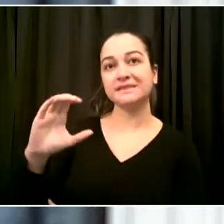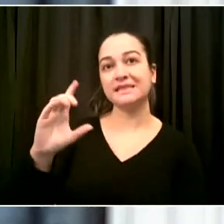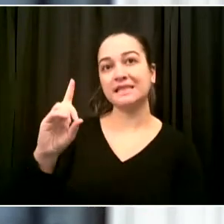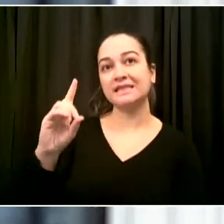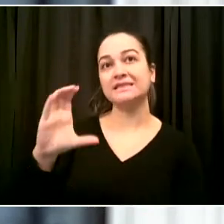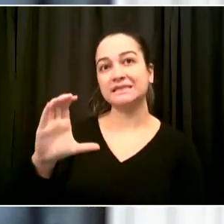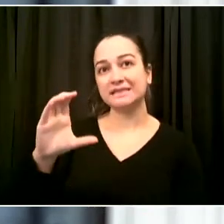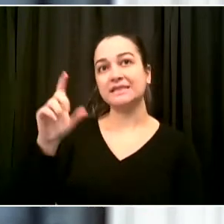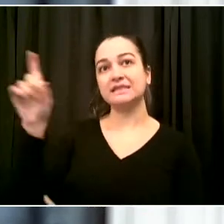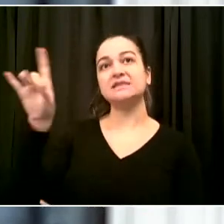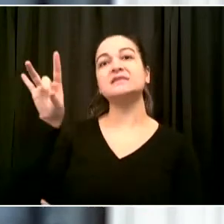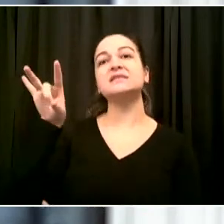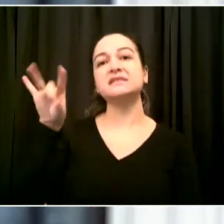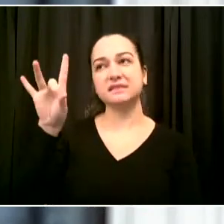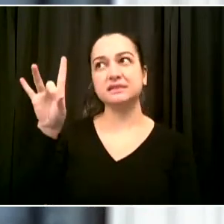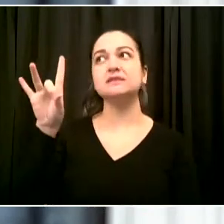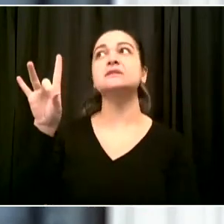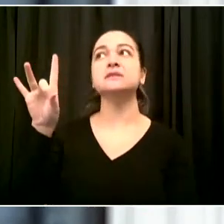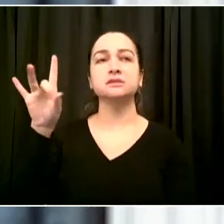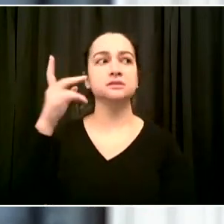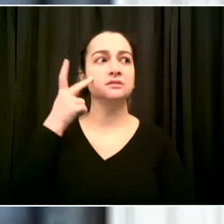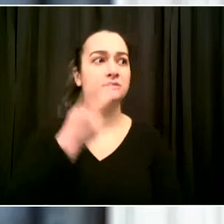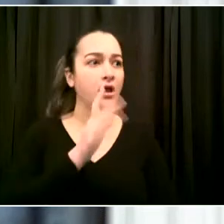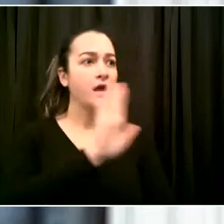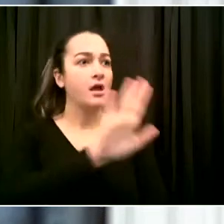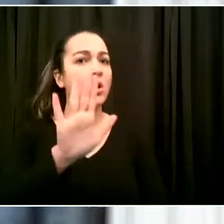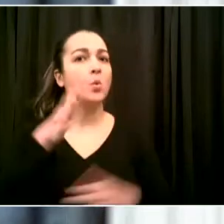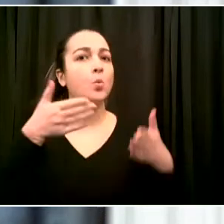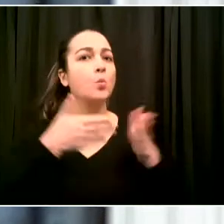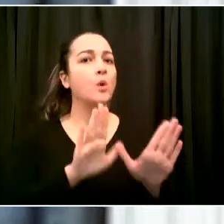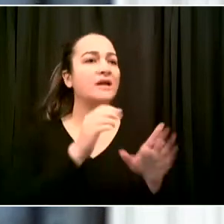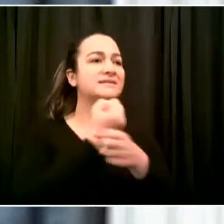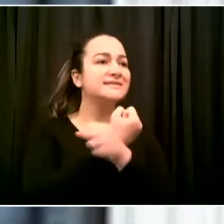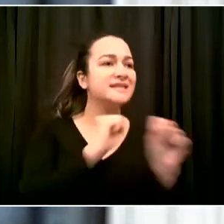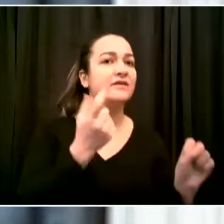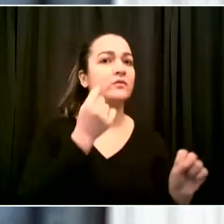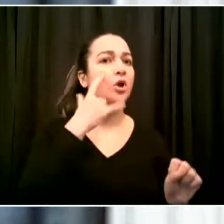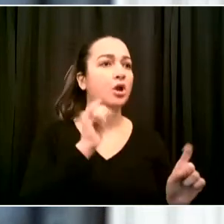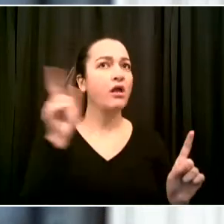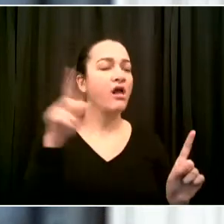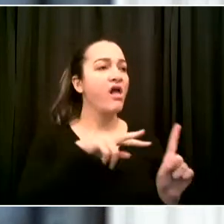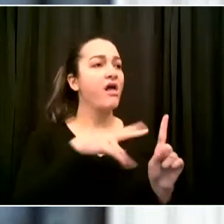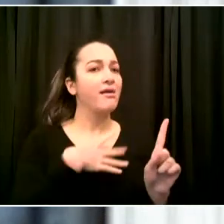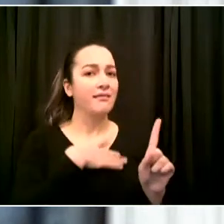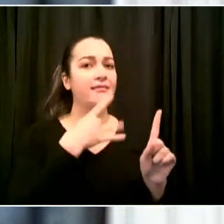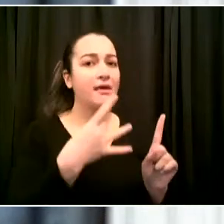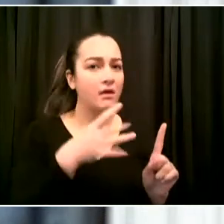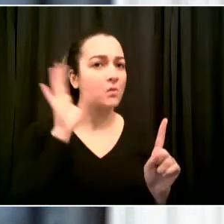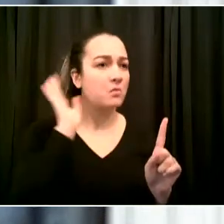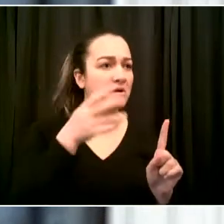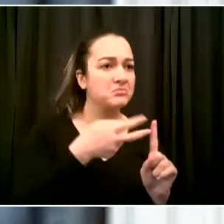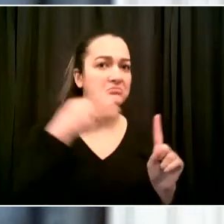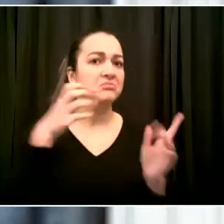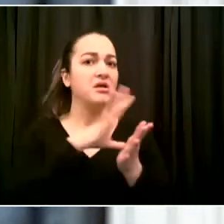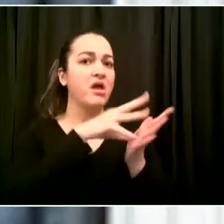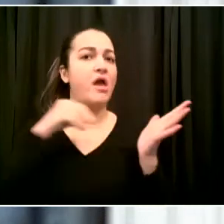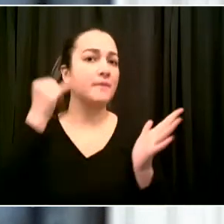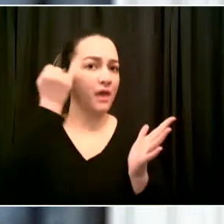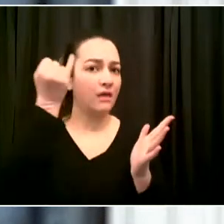HAD IN PLACE OF SEPTEMBER.